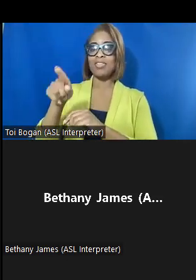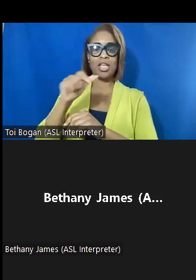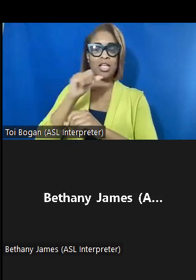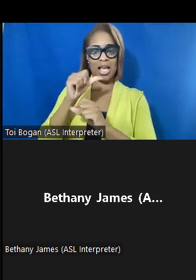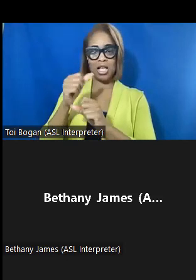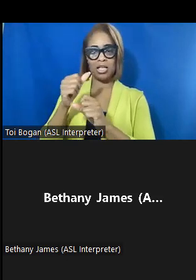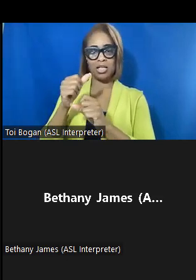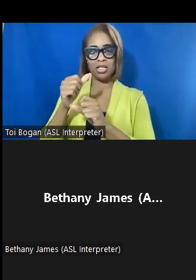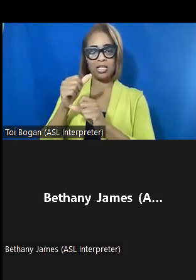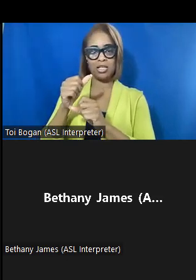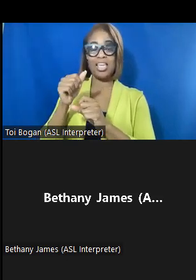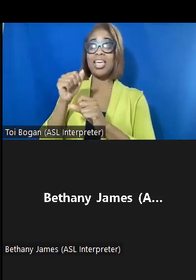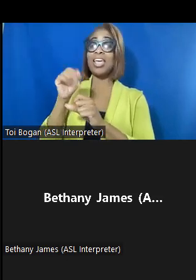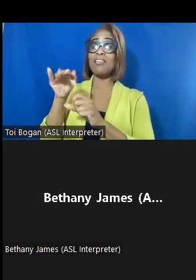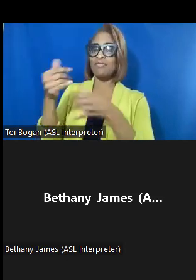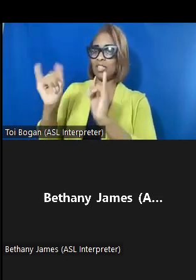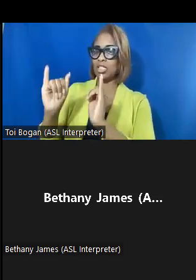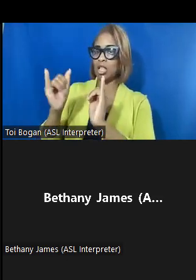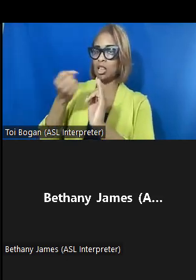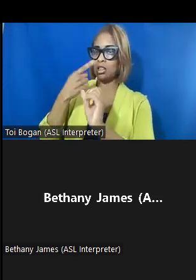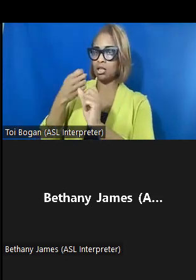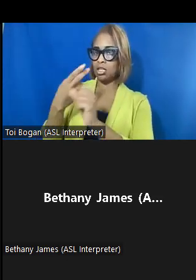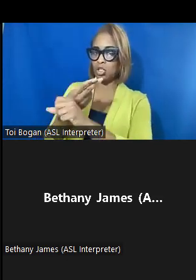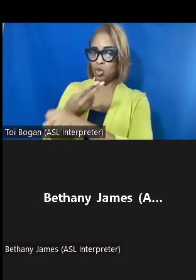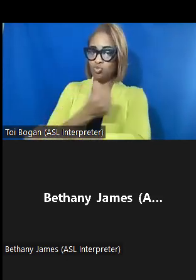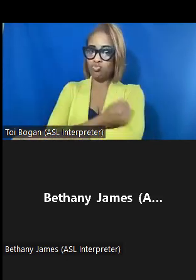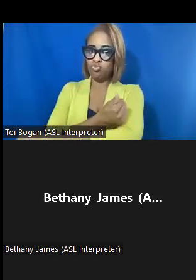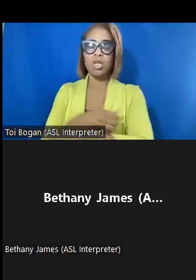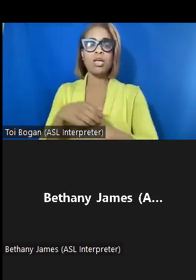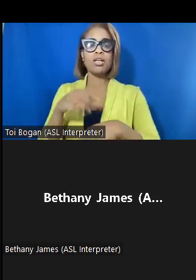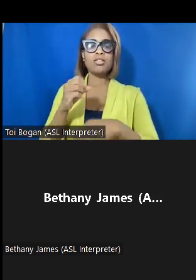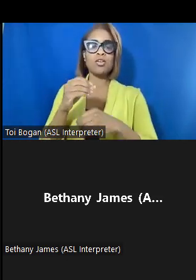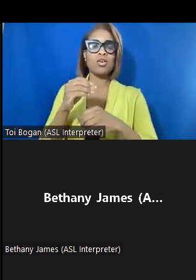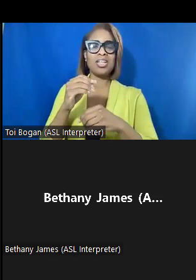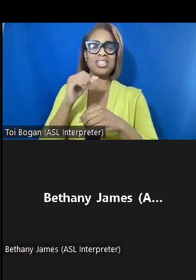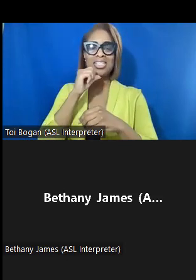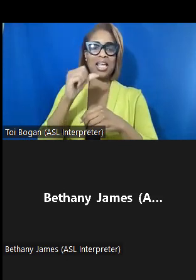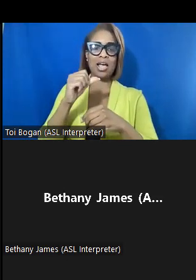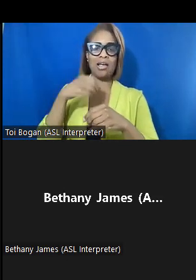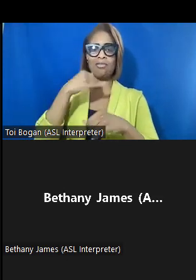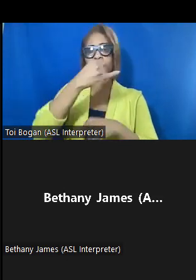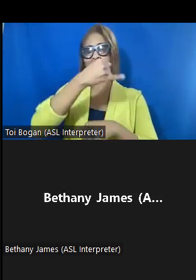And a recovery there's no bright line test, but it's basically when a person can show